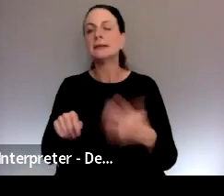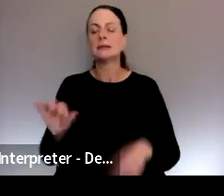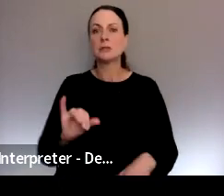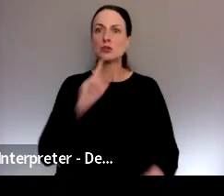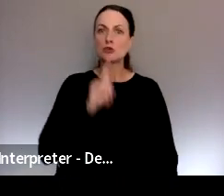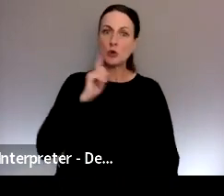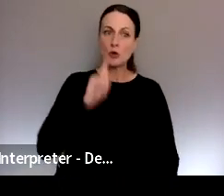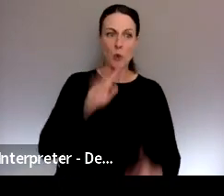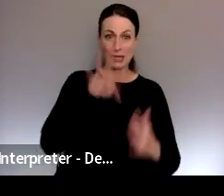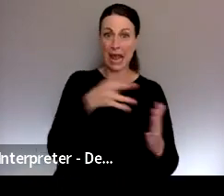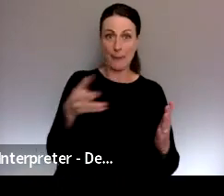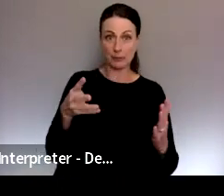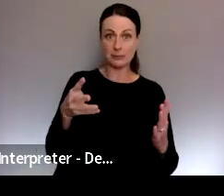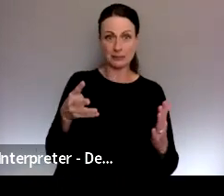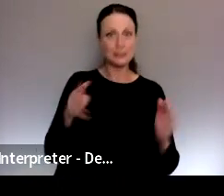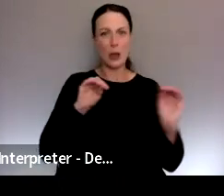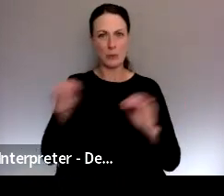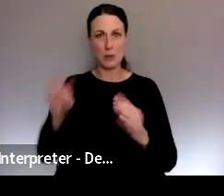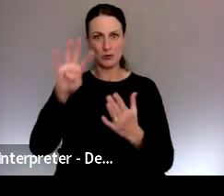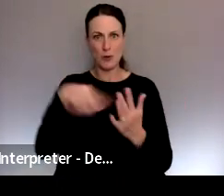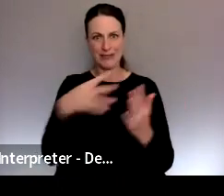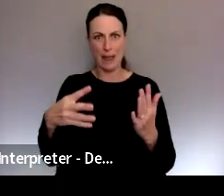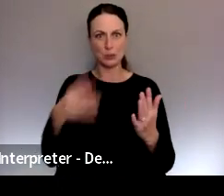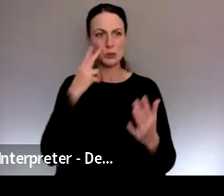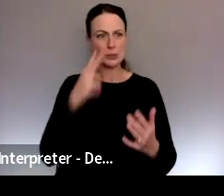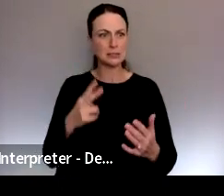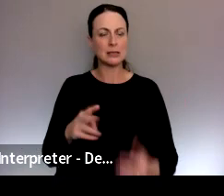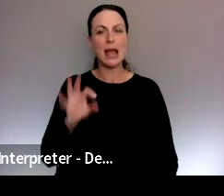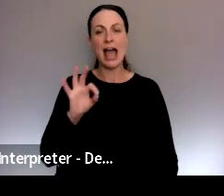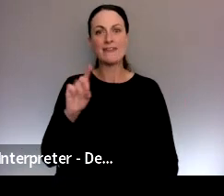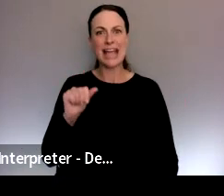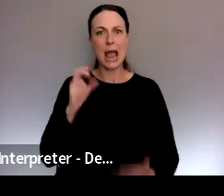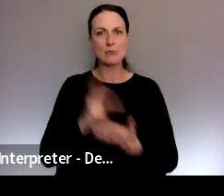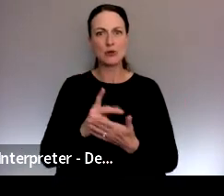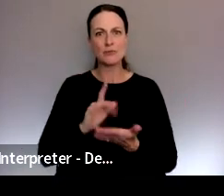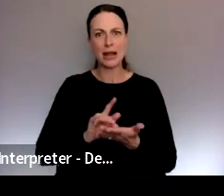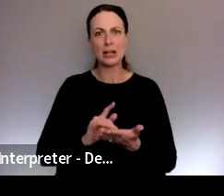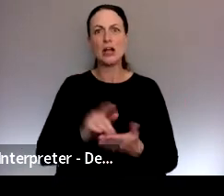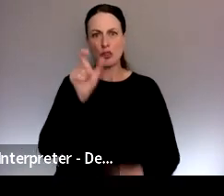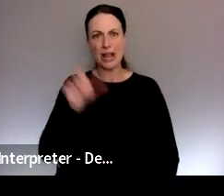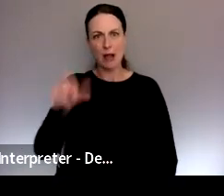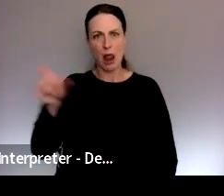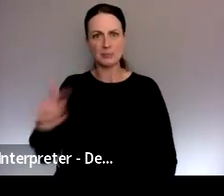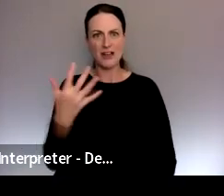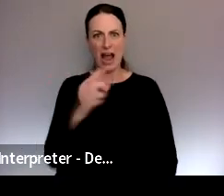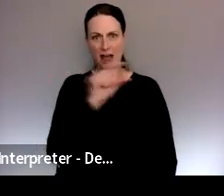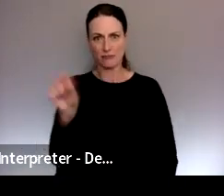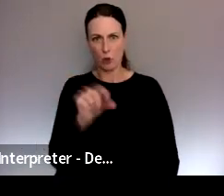It's also true for tables, so I'm going to move to a table. > FDA approved medications. Table, three columns, five rows.